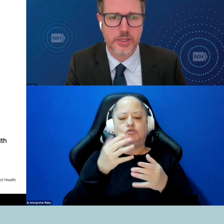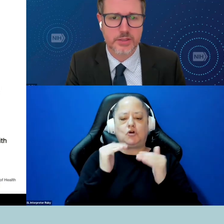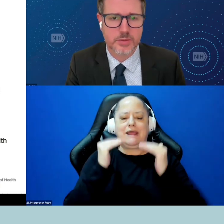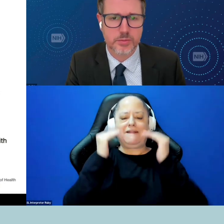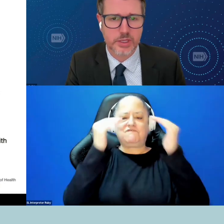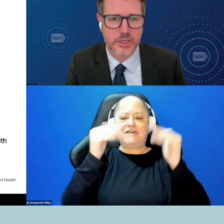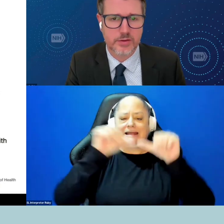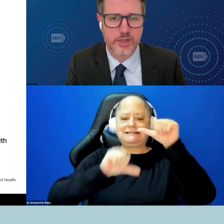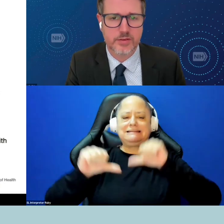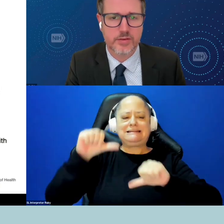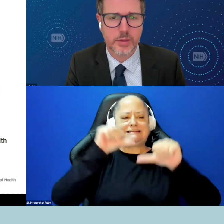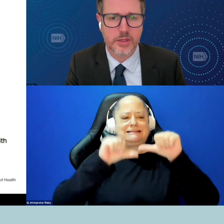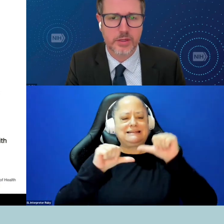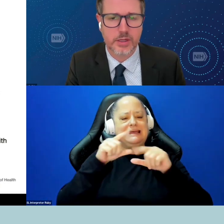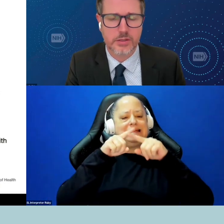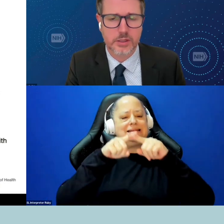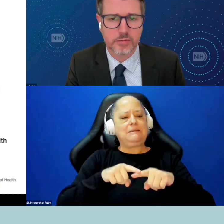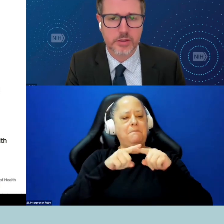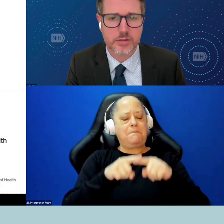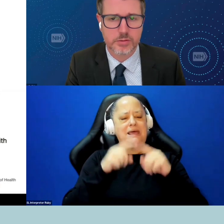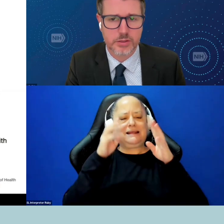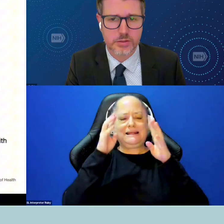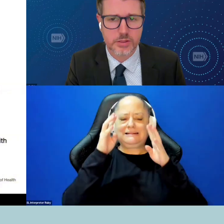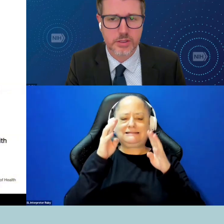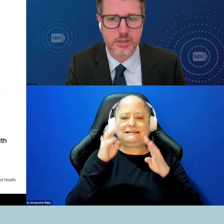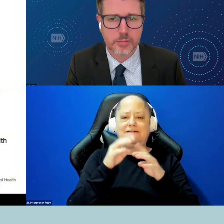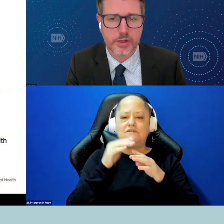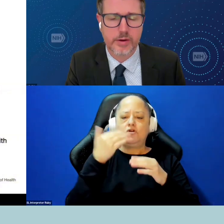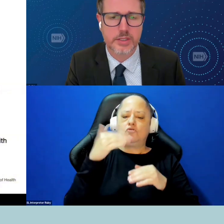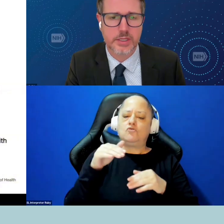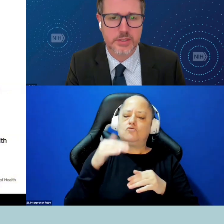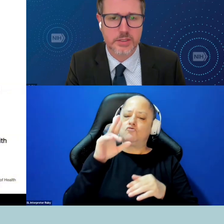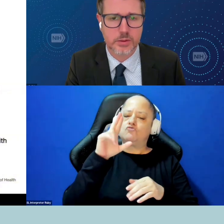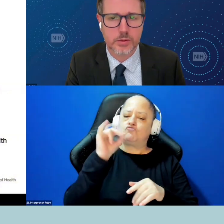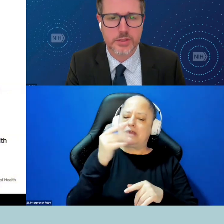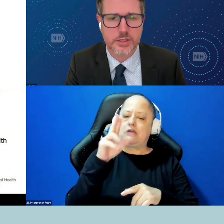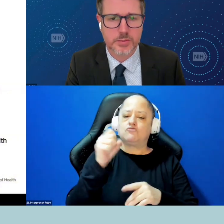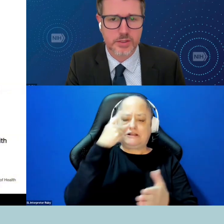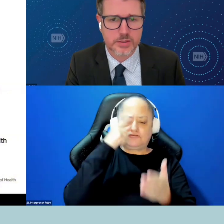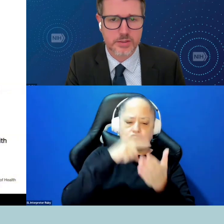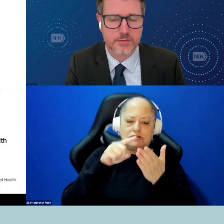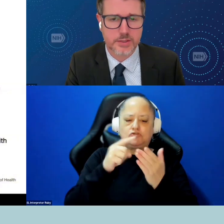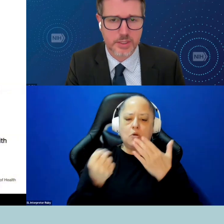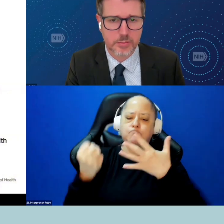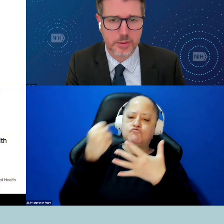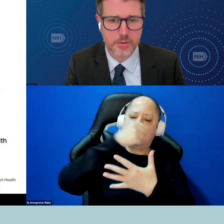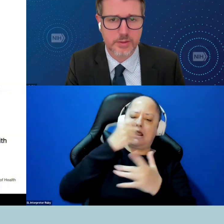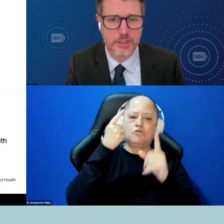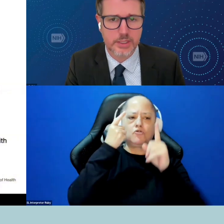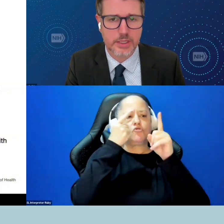depends on supporting innovative, methodologically rigorous research that prioritizes the goals and experiences of disabled people.